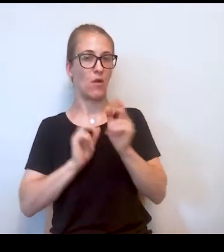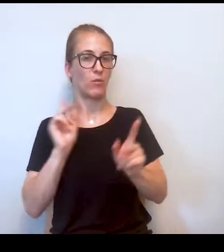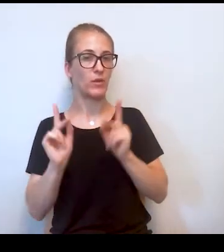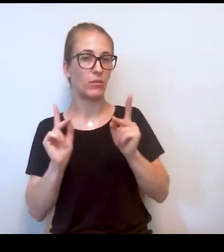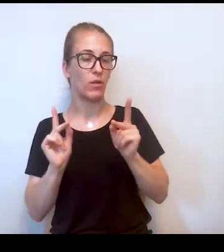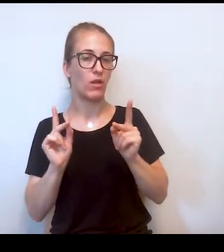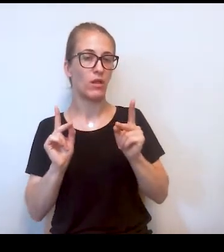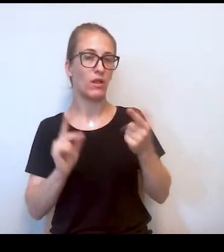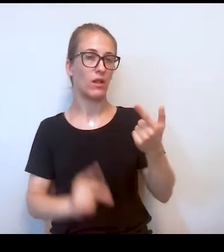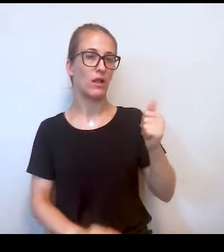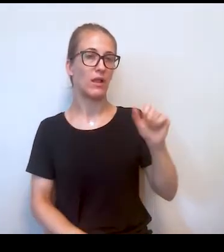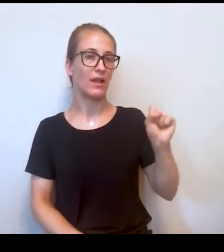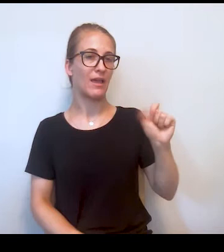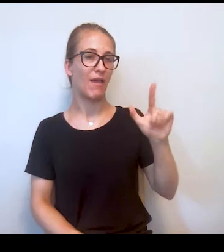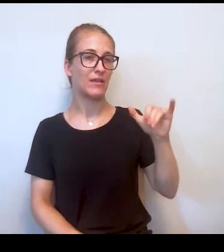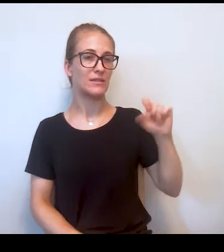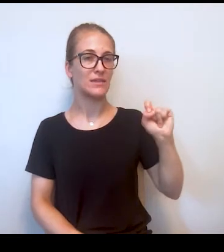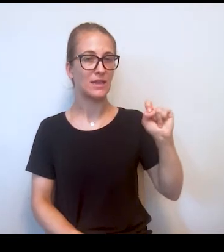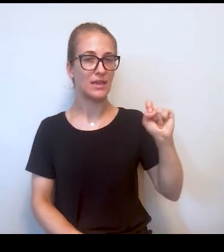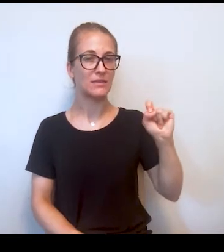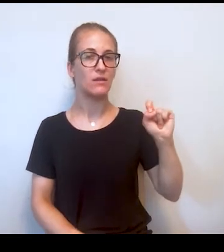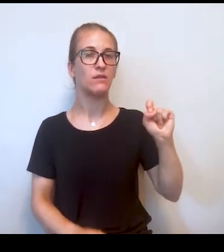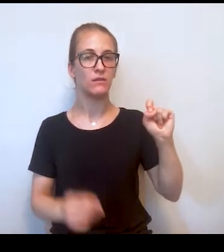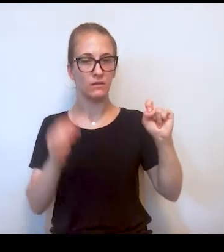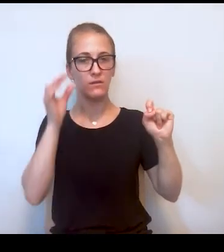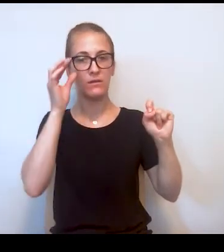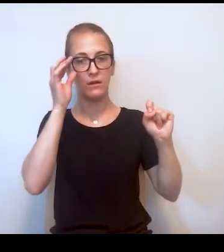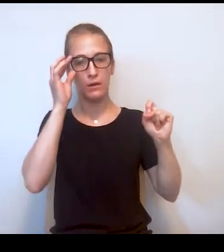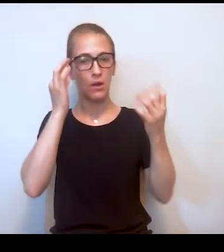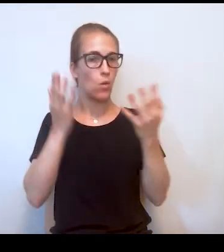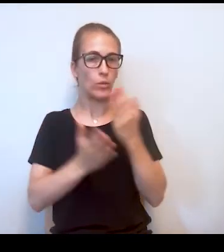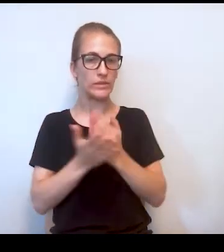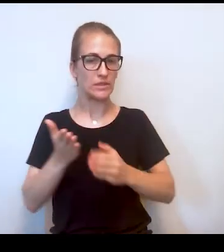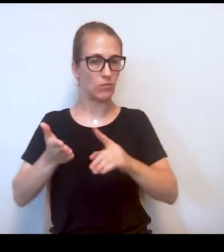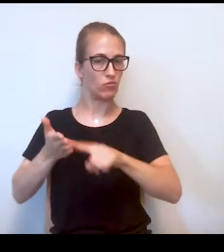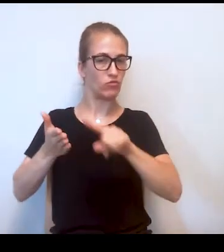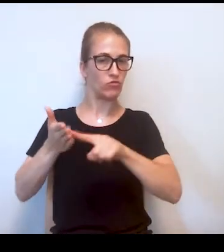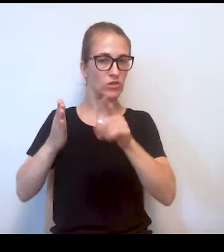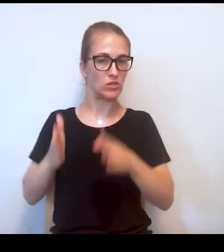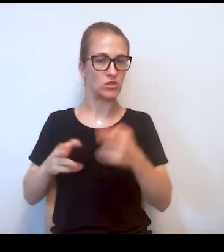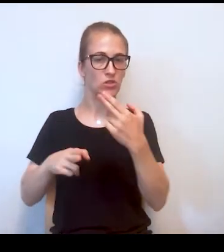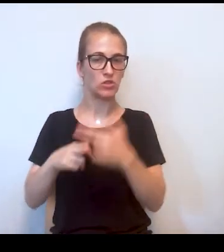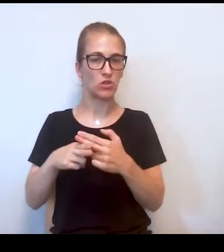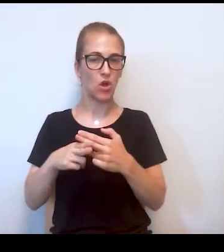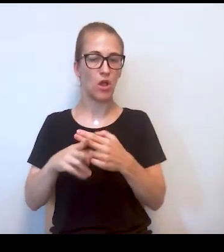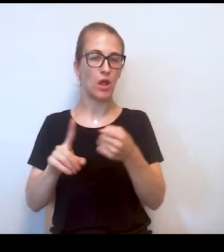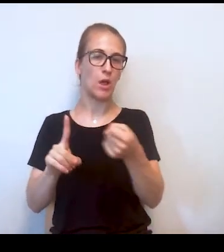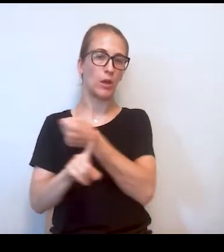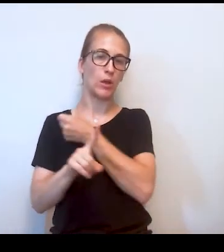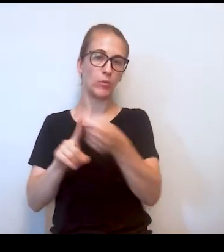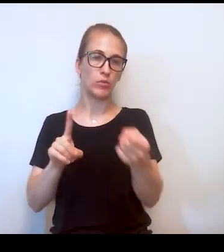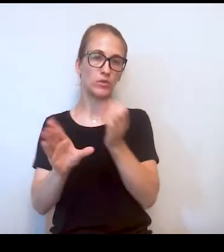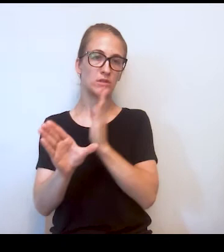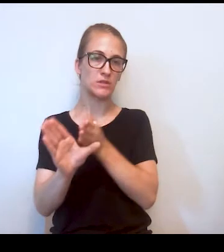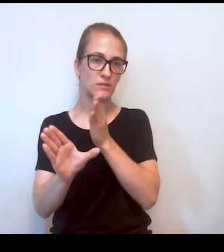what certain researchers call abusive psychiatrization, people getting psychiatric diagnoses